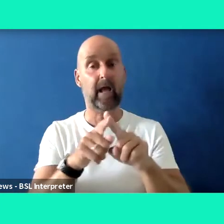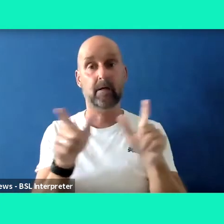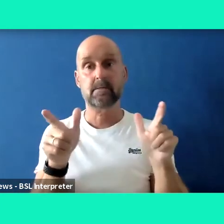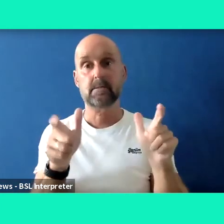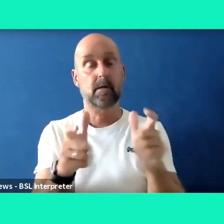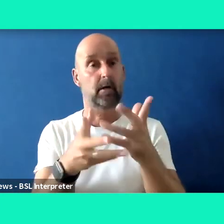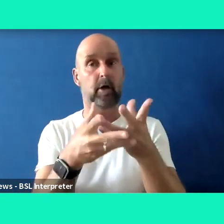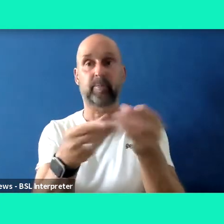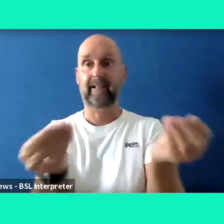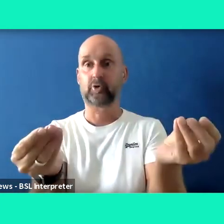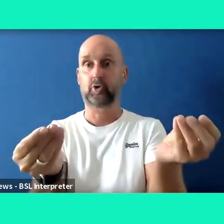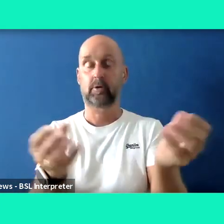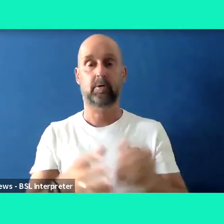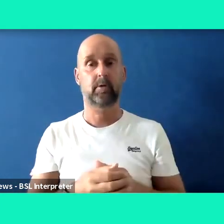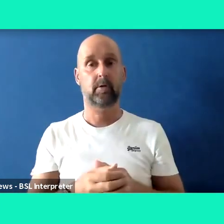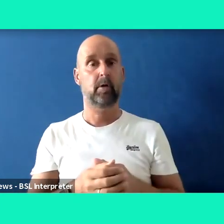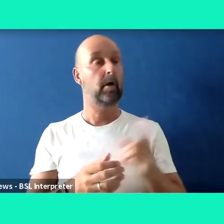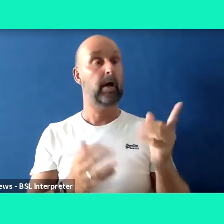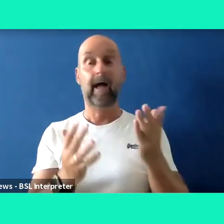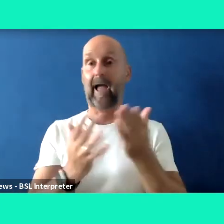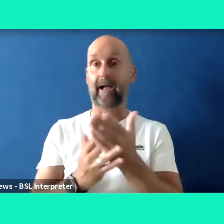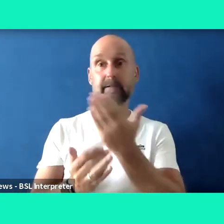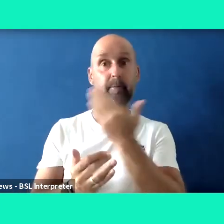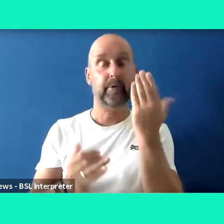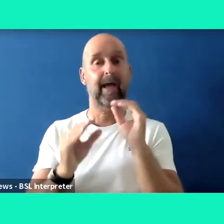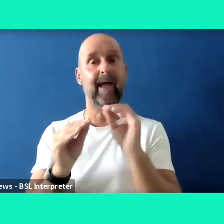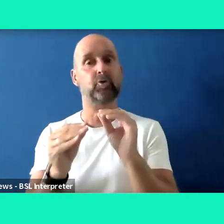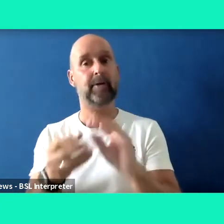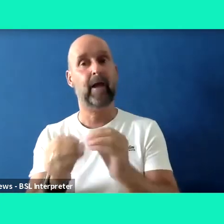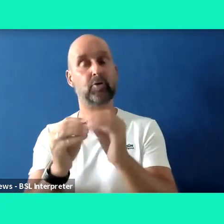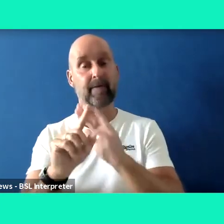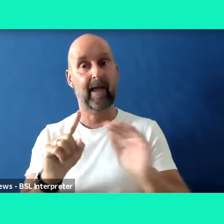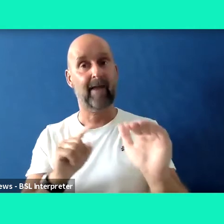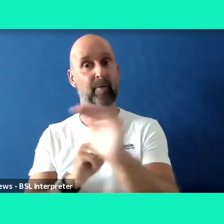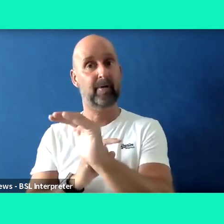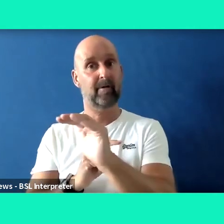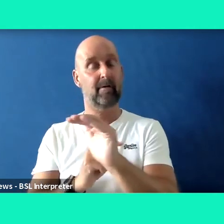Without access to an arts education that is available to everyone there is certainty that the